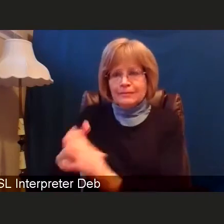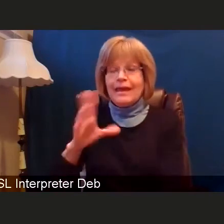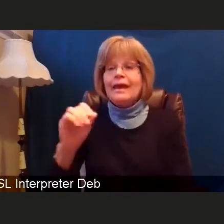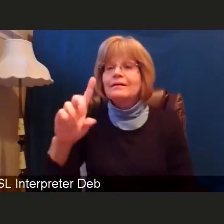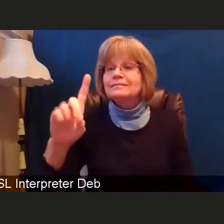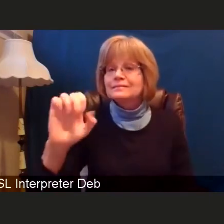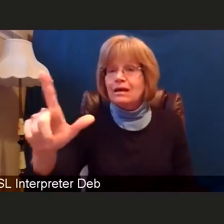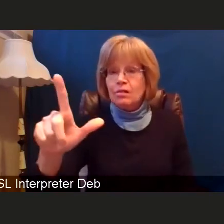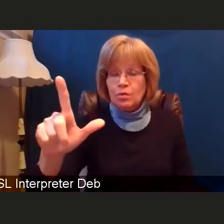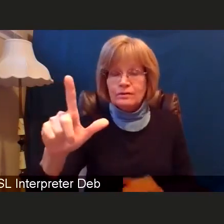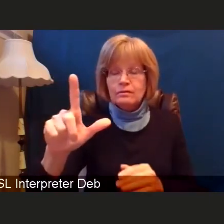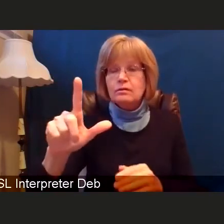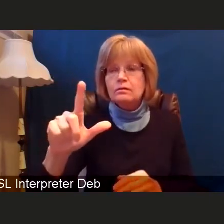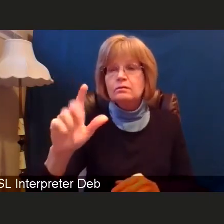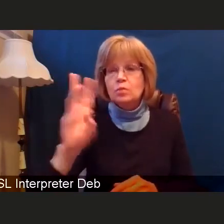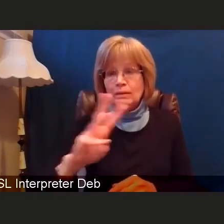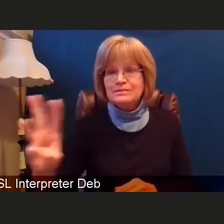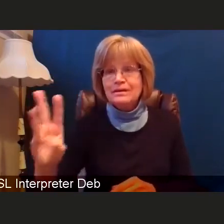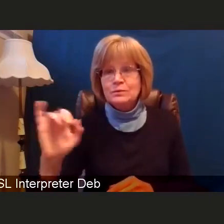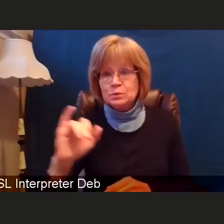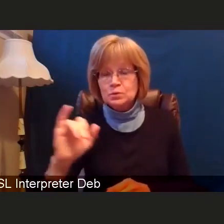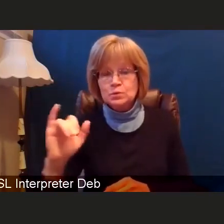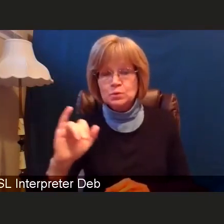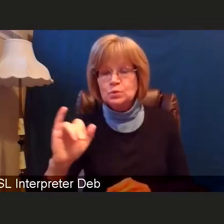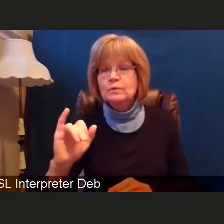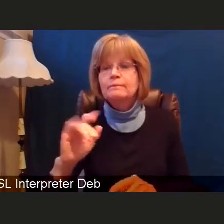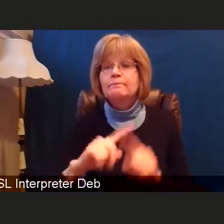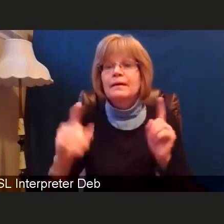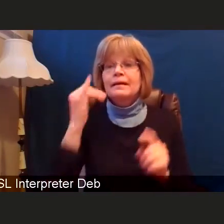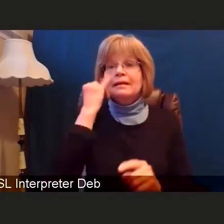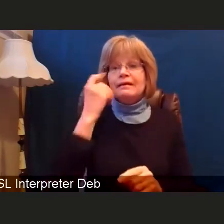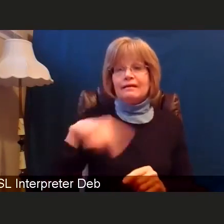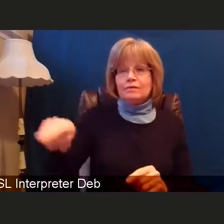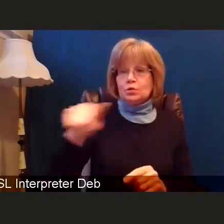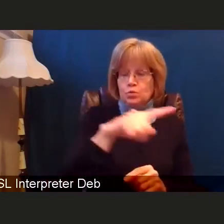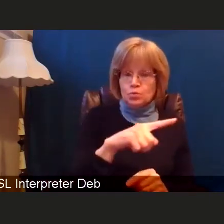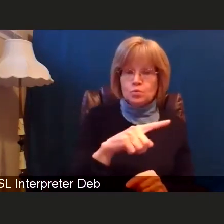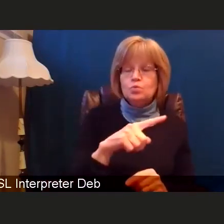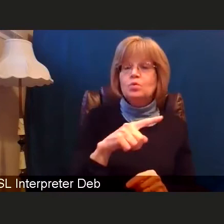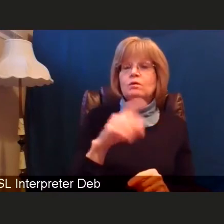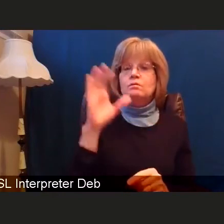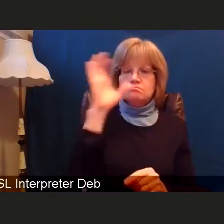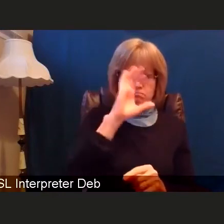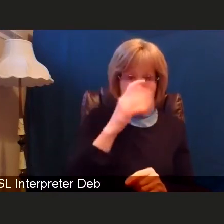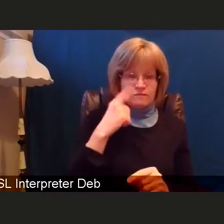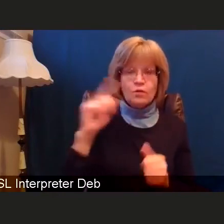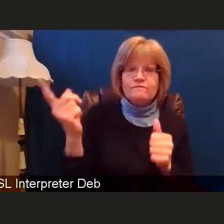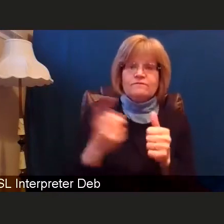But at the end of the day, if you are in a place where you are looking for your first dose or making sure,